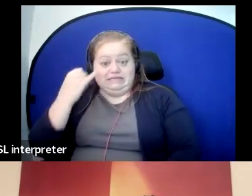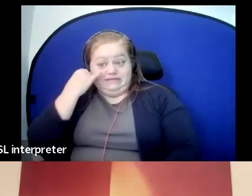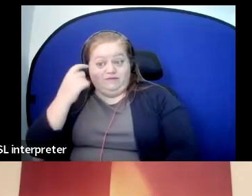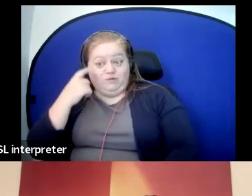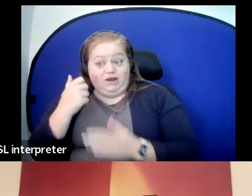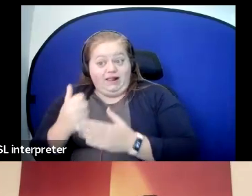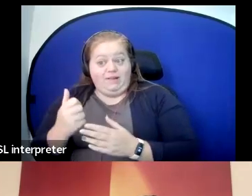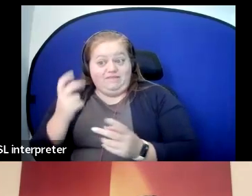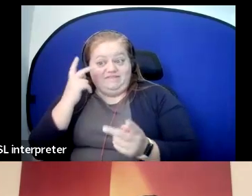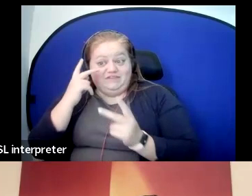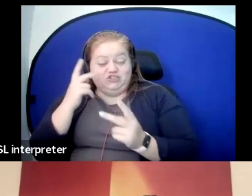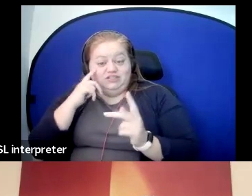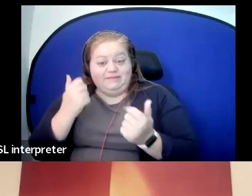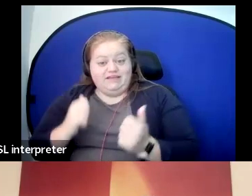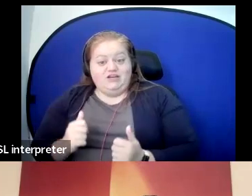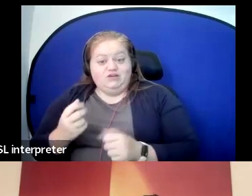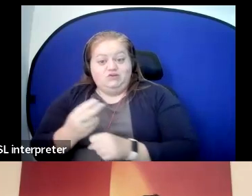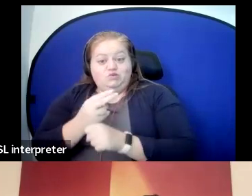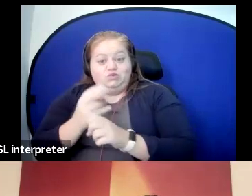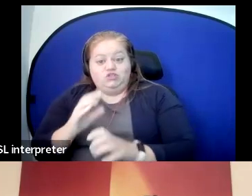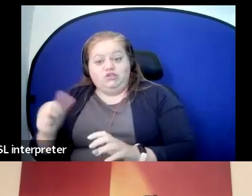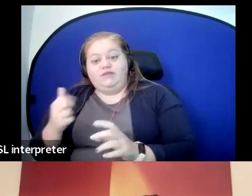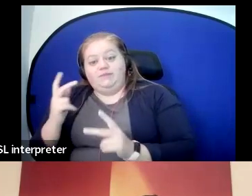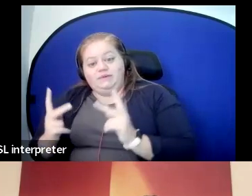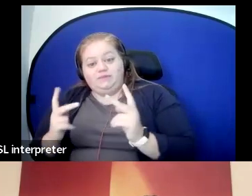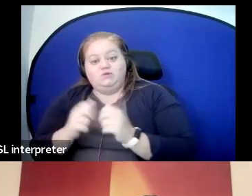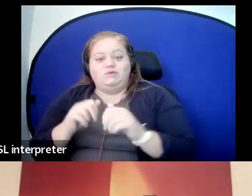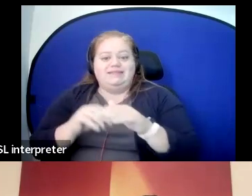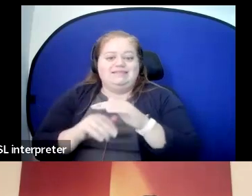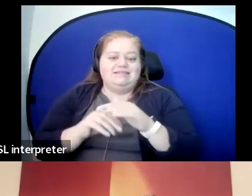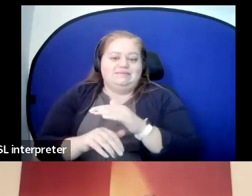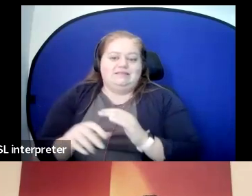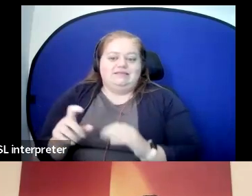impaired users or other peoples with accessibility needs.